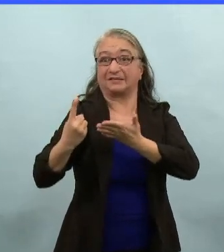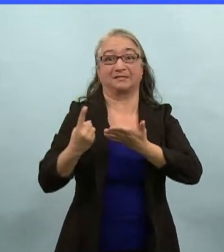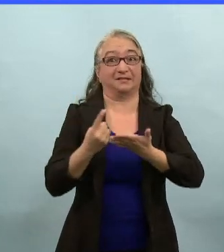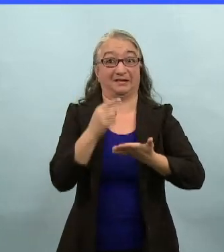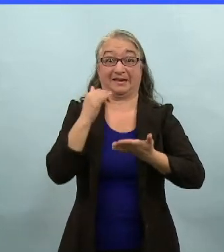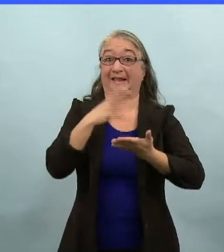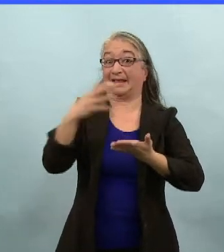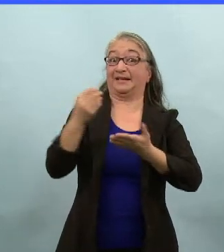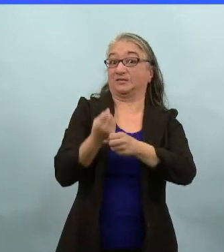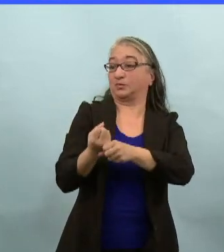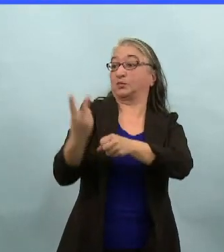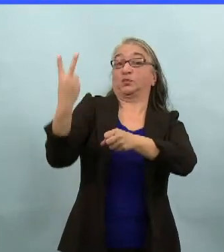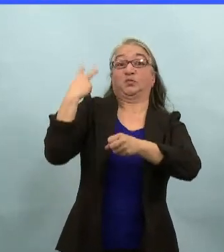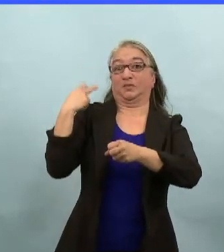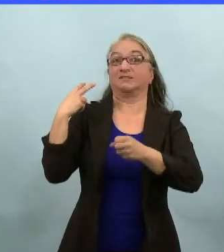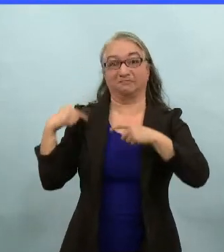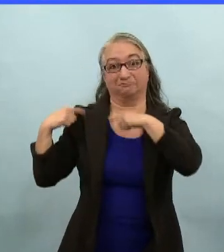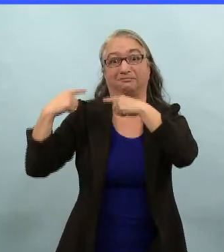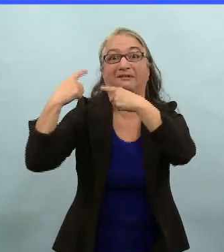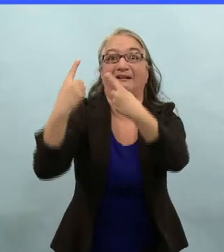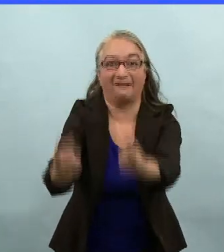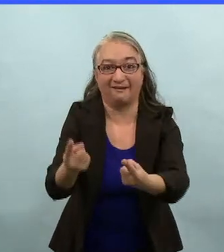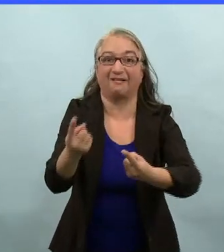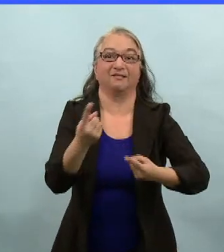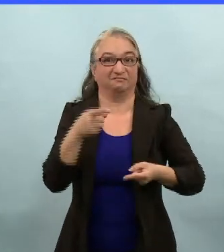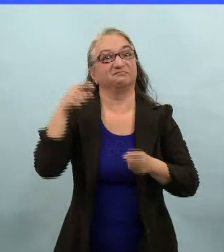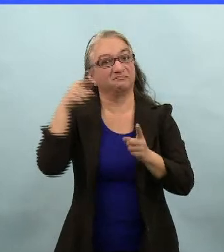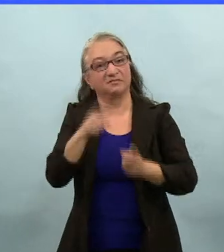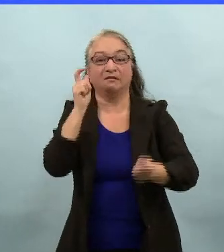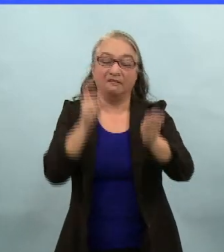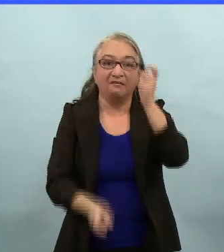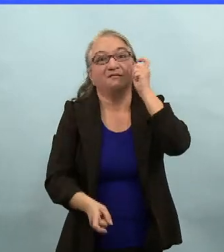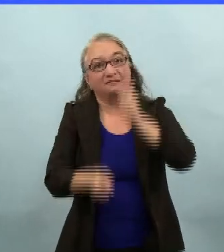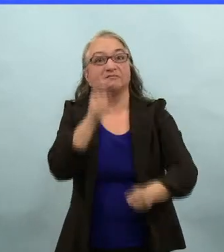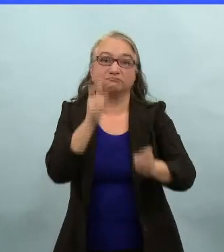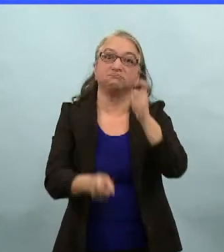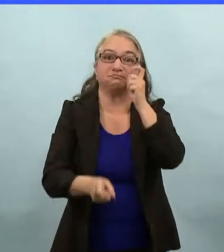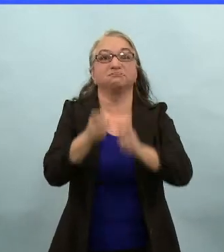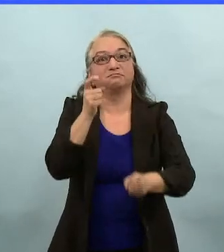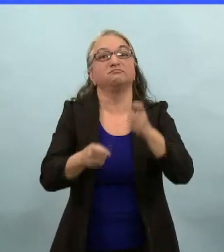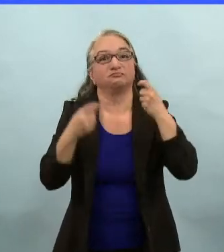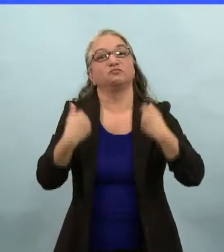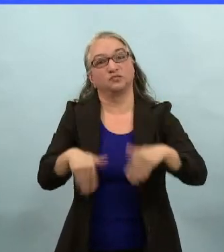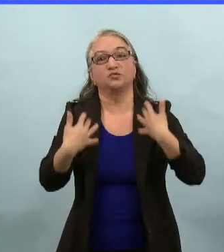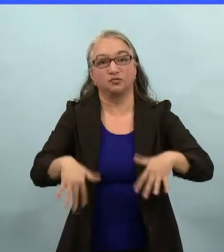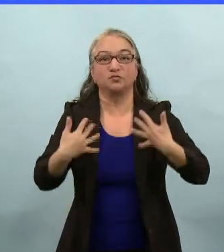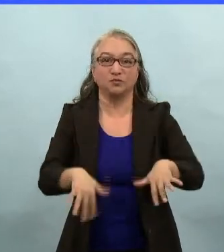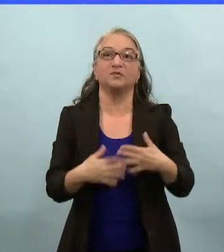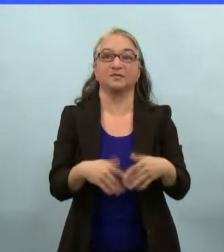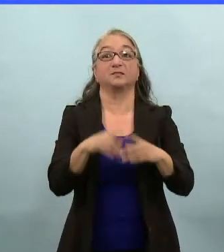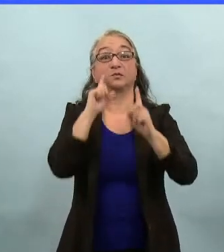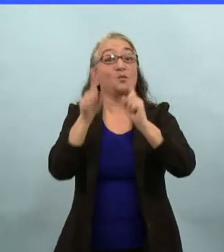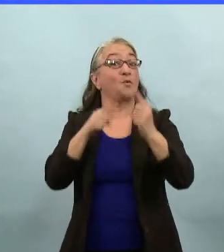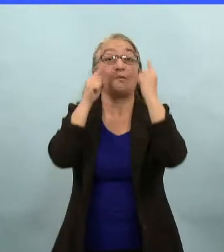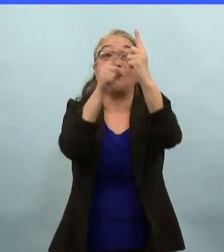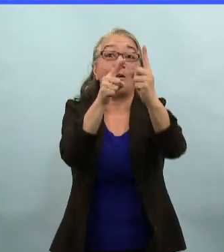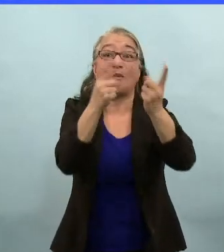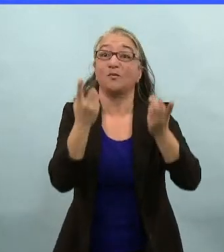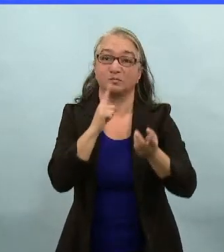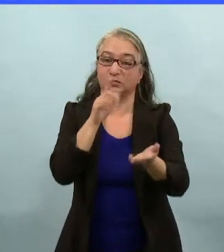caregiving the necessary measures and protocols to help keep schools safe for our kids we know